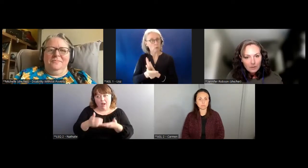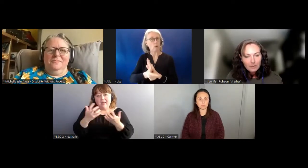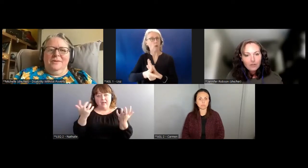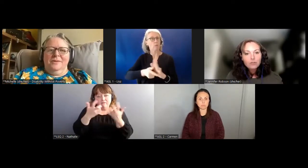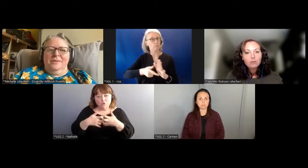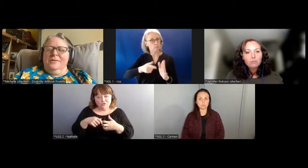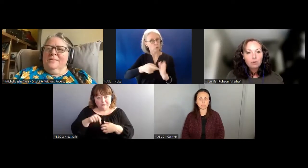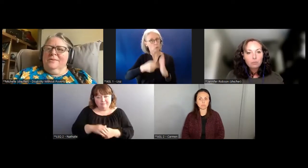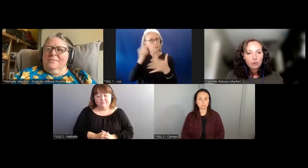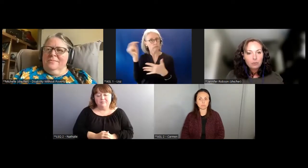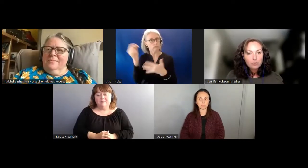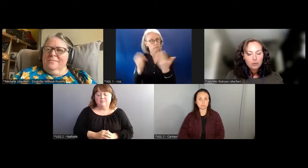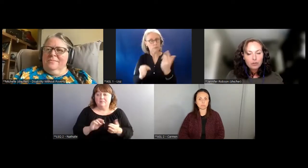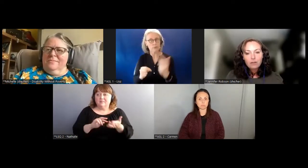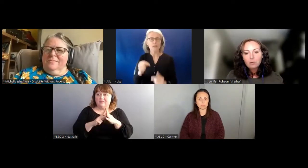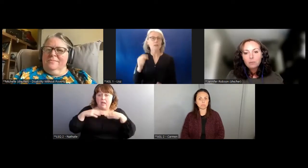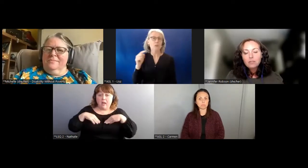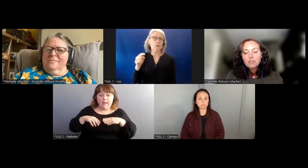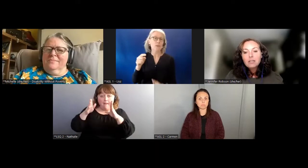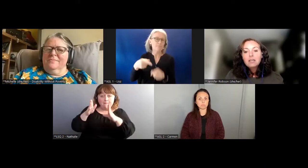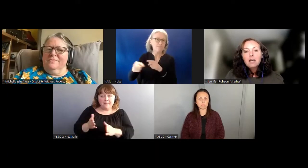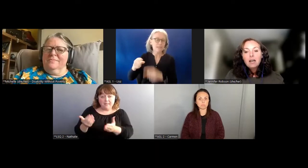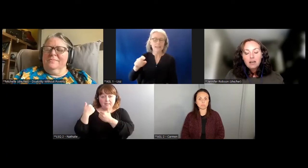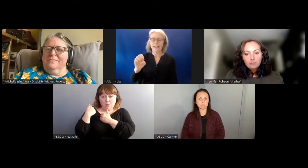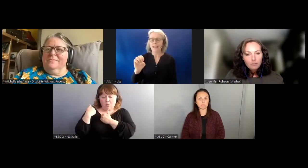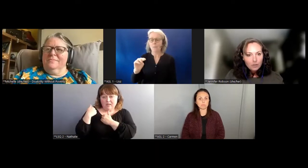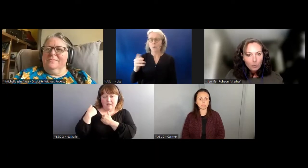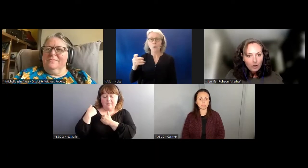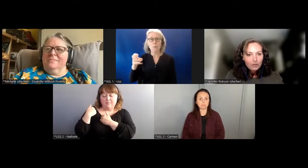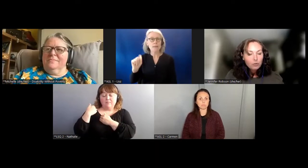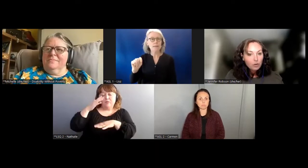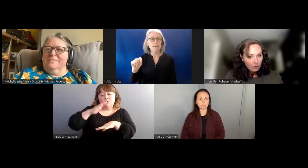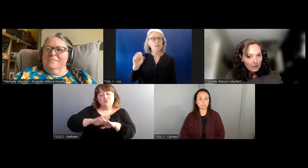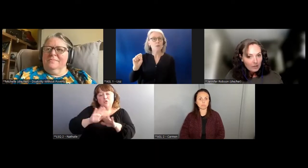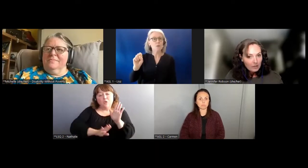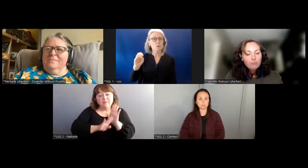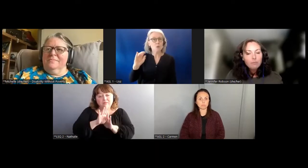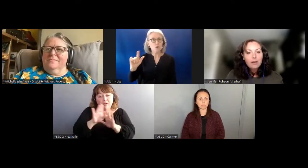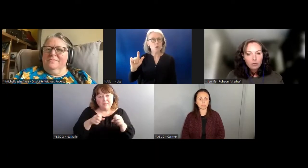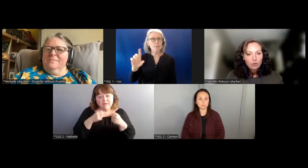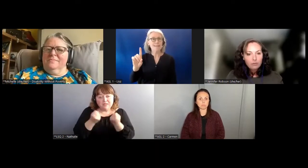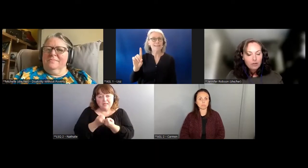THE MINISTER FOR EMPLOYMENT SOCIAL DEVELOPMENT, MINISTER QUALTROUGH, CURRENTLY. WHOEVER IT